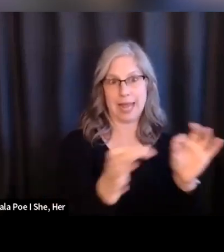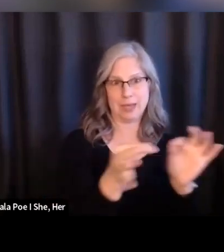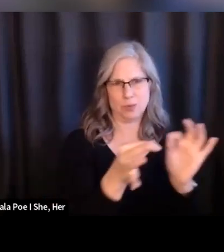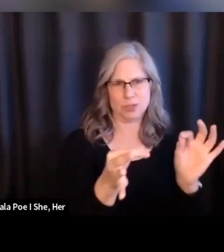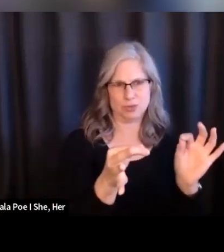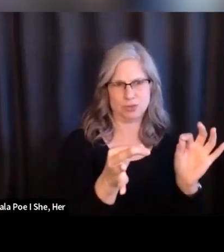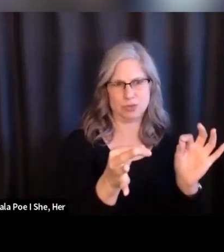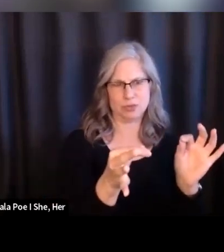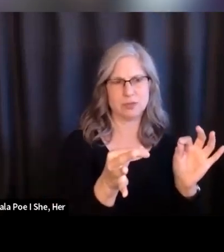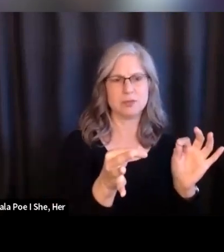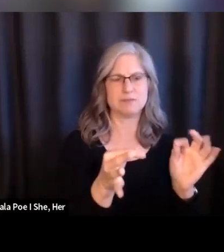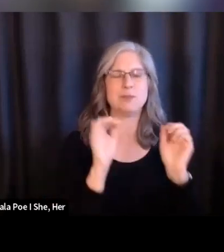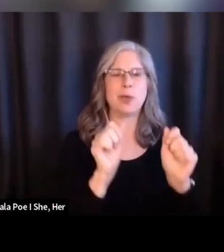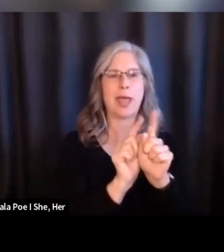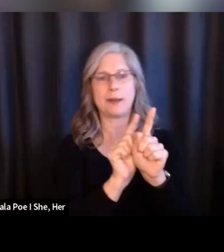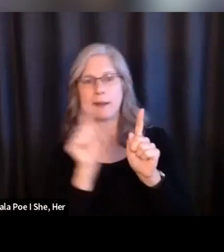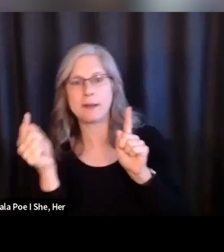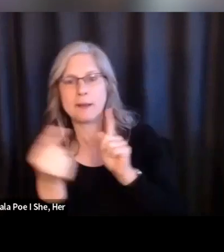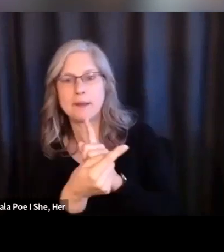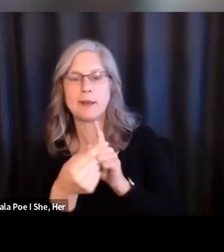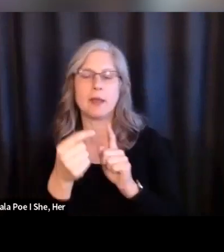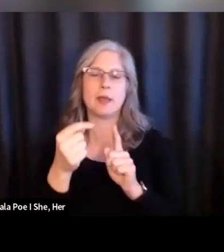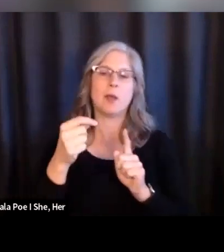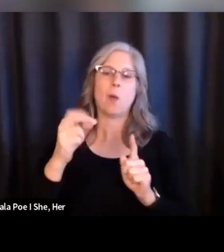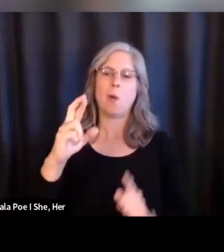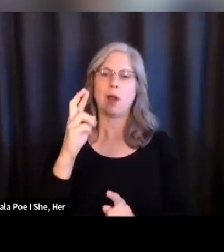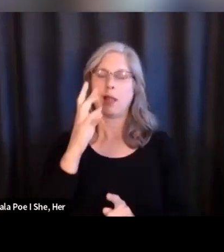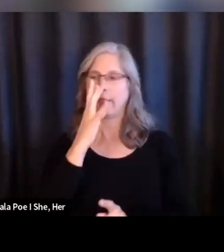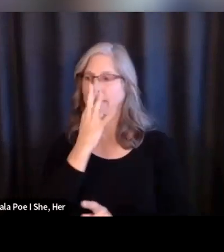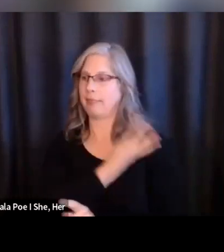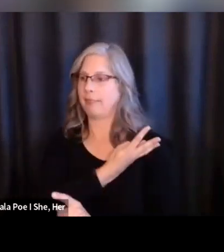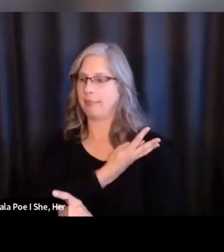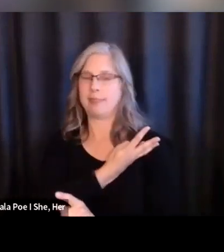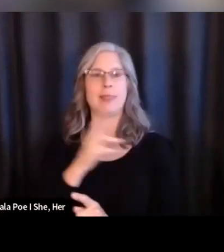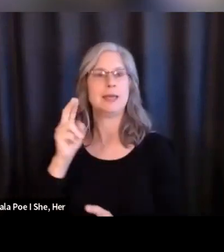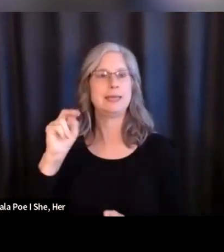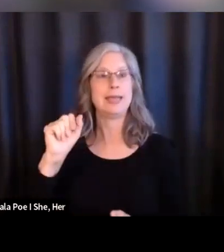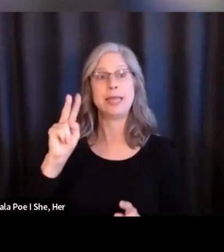then you get around or then you can disregard the notion of native speaker as being important in your research.